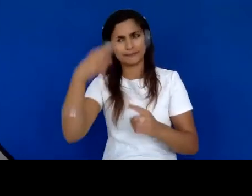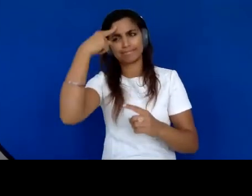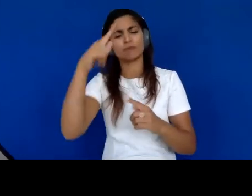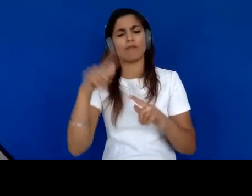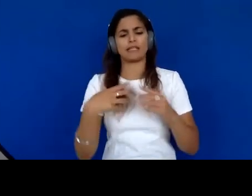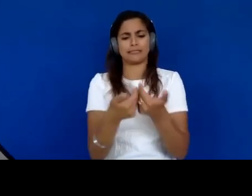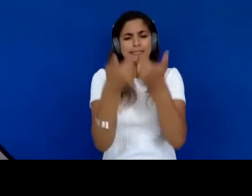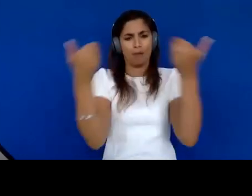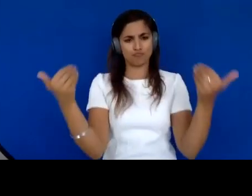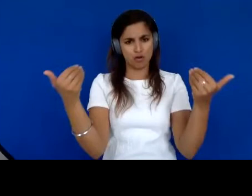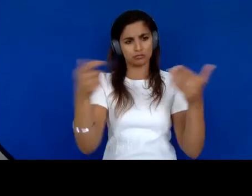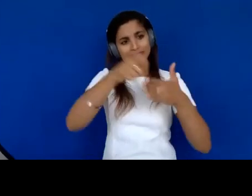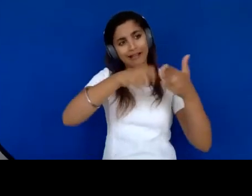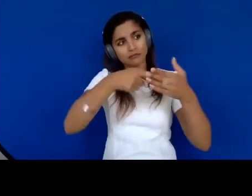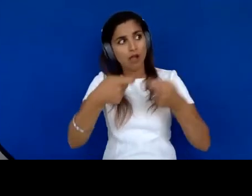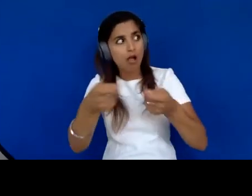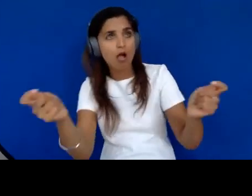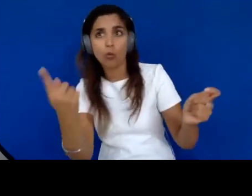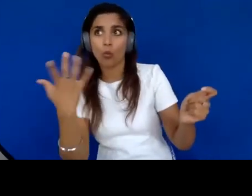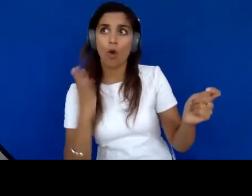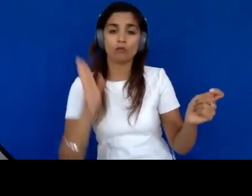the emergence of channel 4 as the new provider of Paralympic coverage in the